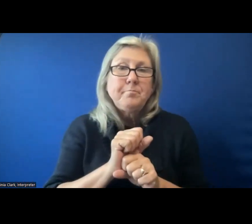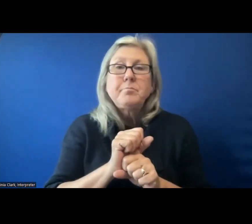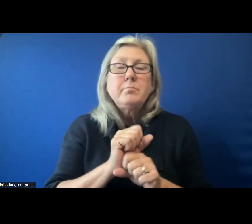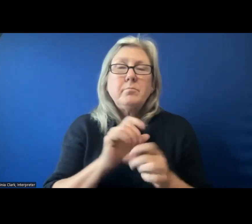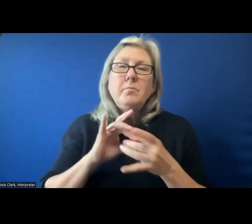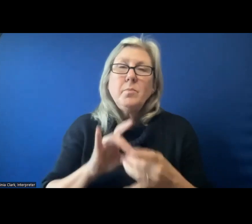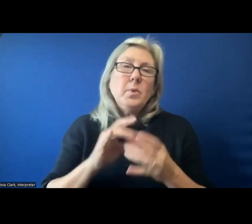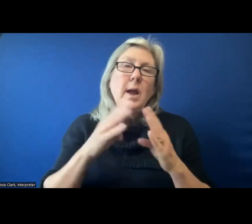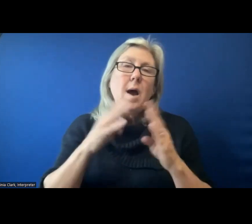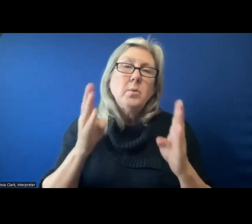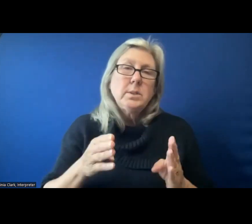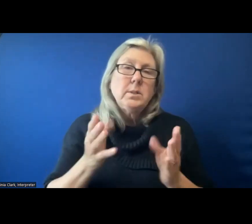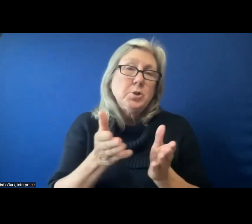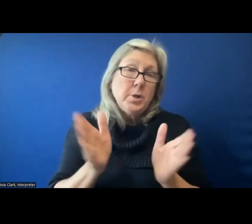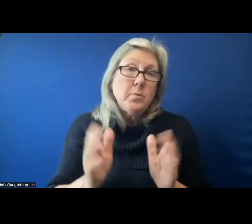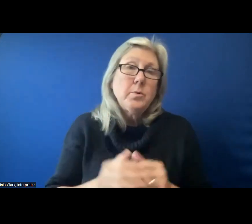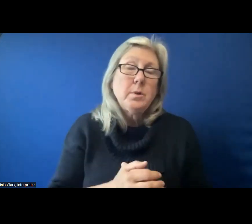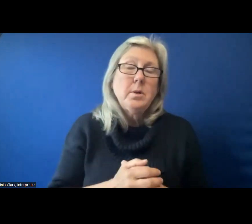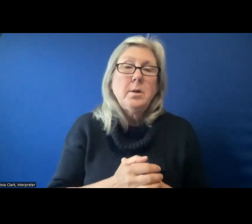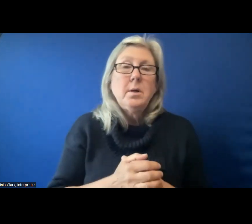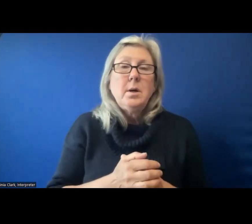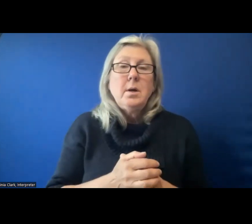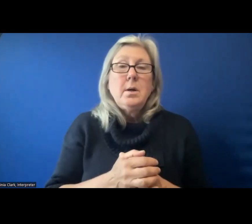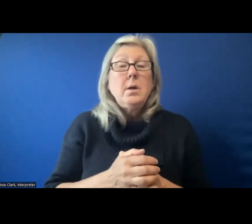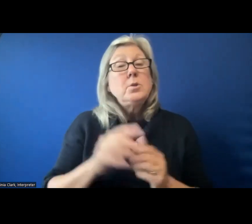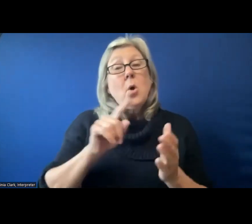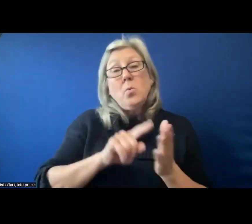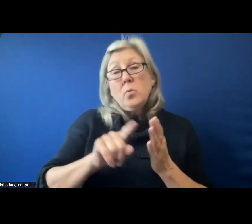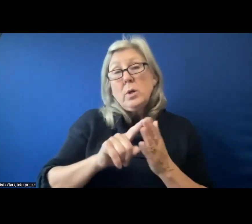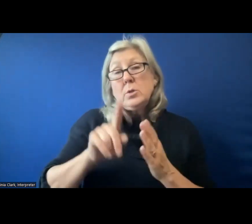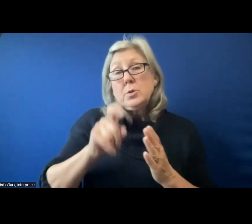more generally. So the research question that we were asked